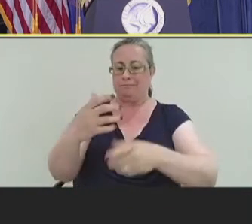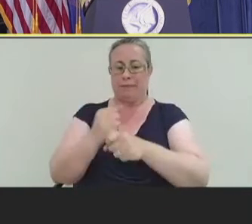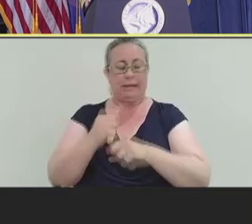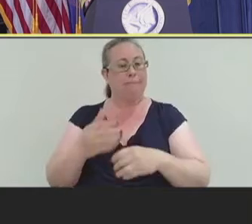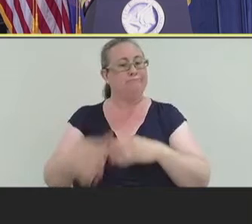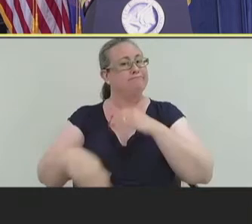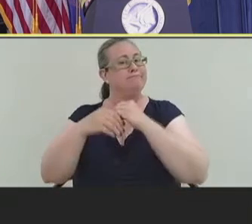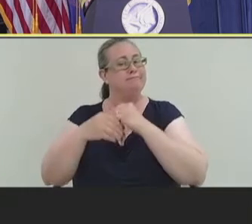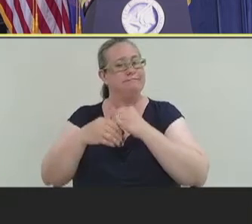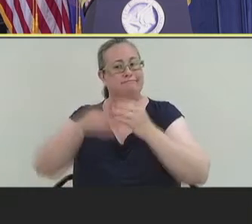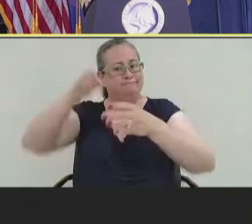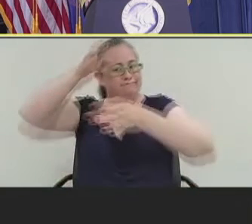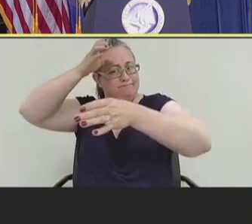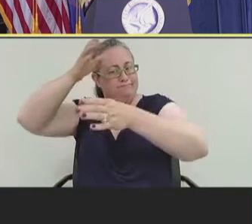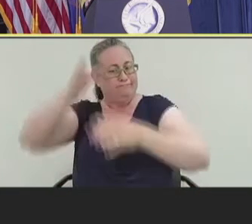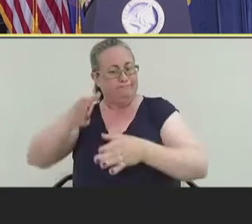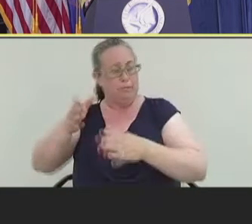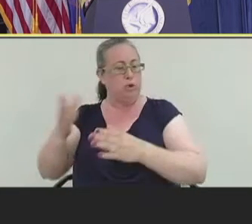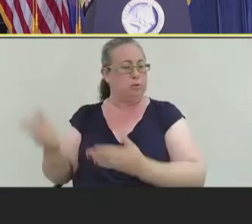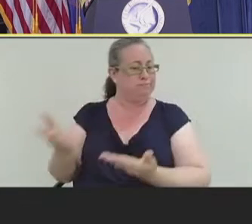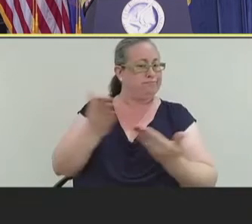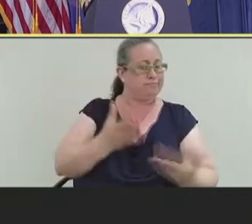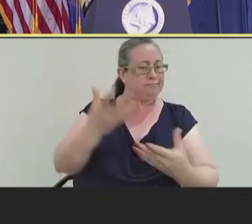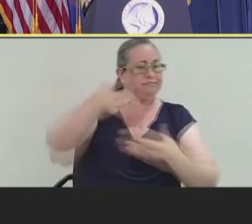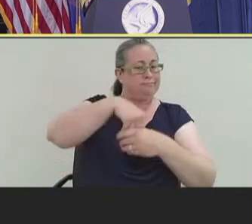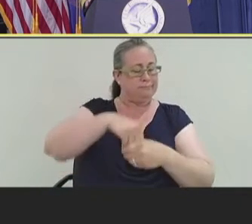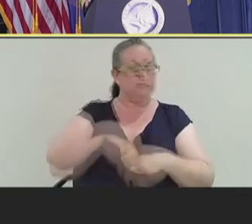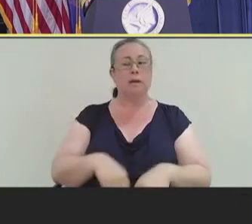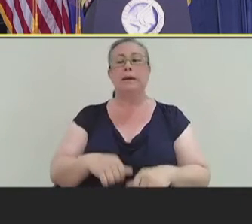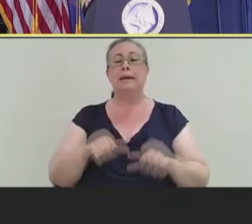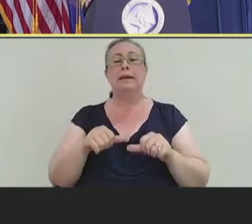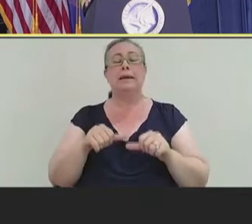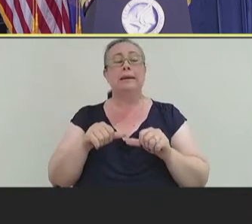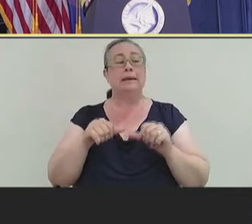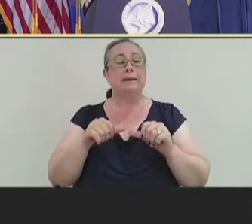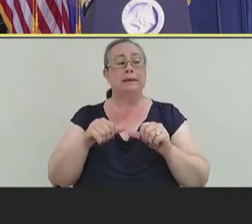to respond to this charge. Thank you, Ann. Keep or propose new goals